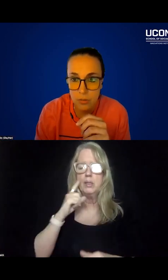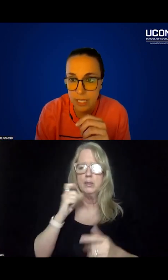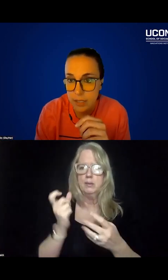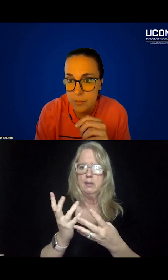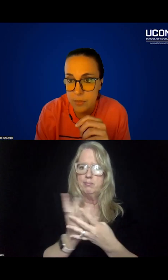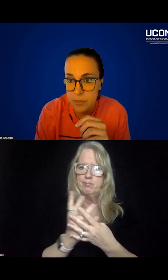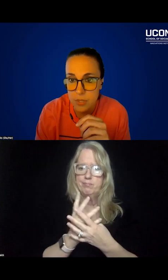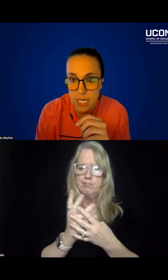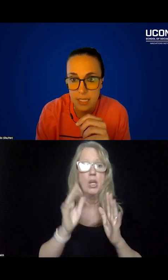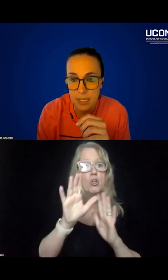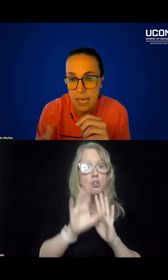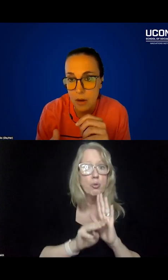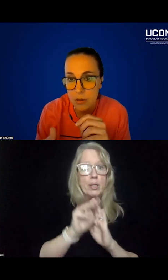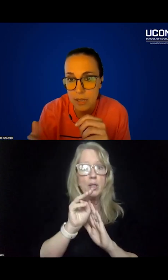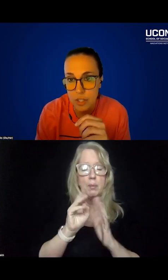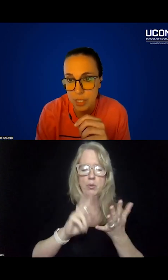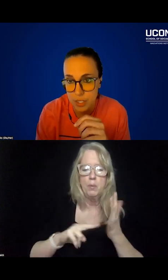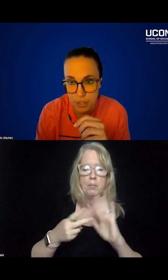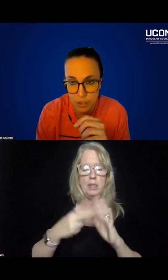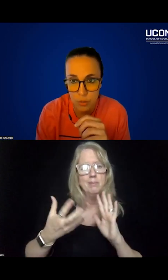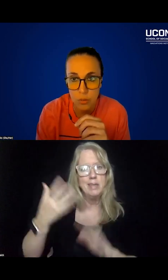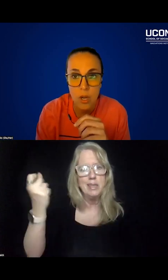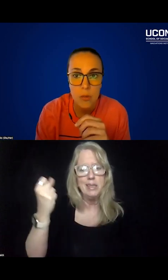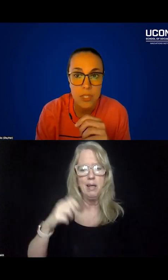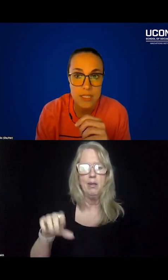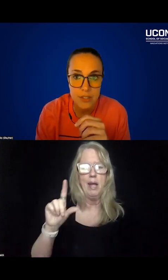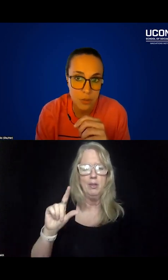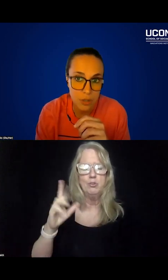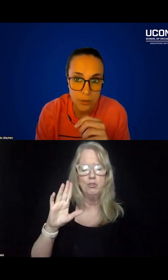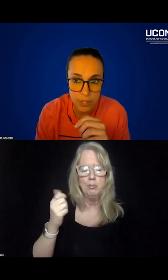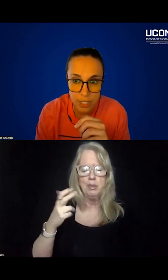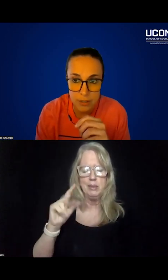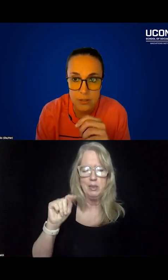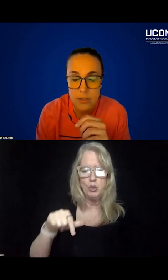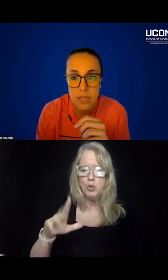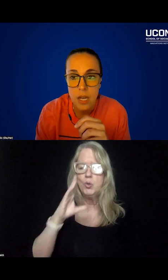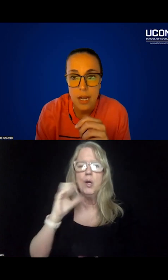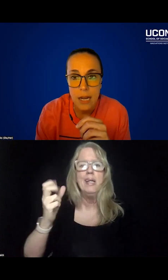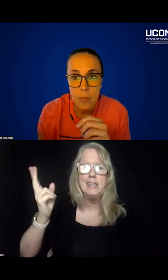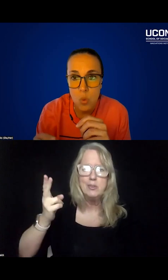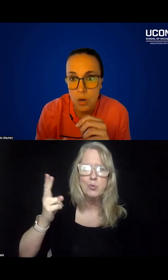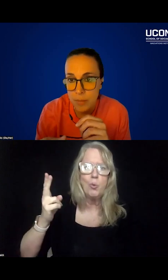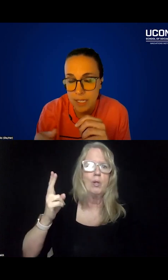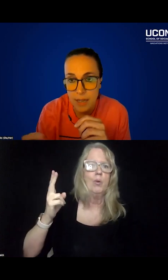CURRICULUM TO TAKING OUT LGBTQ FIGURES OR MAKING